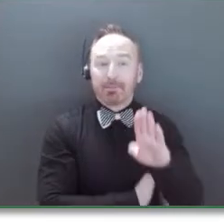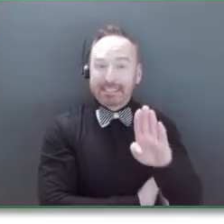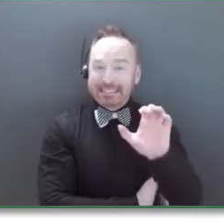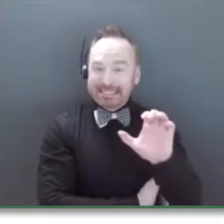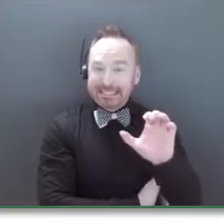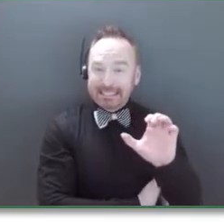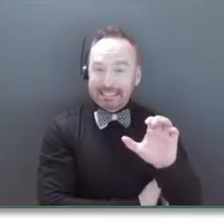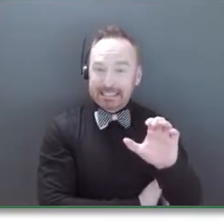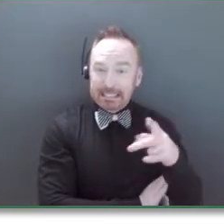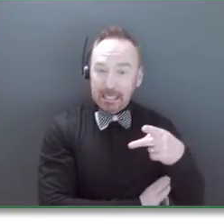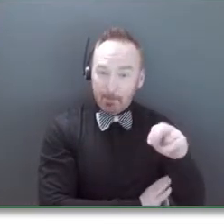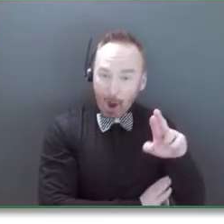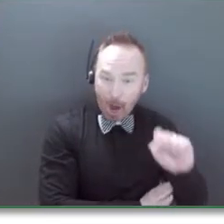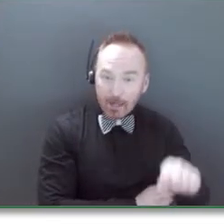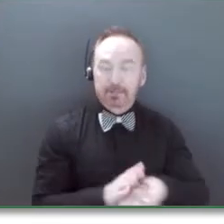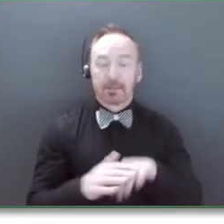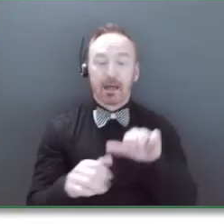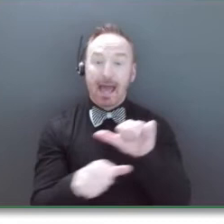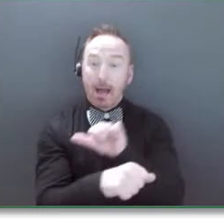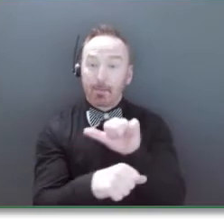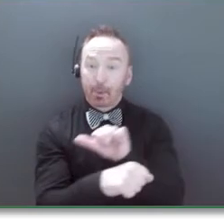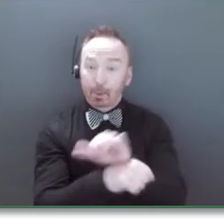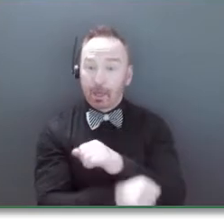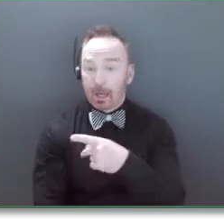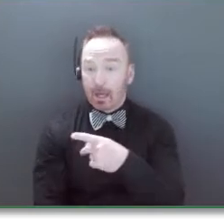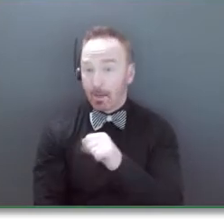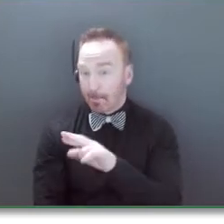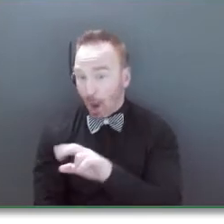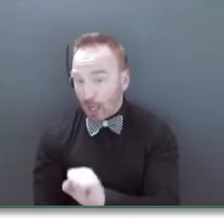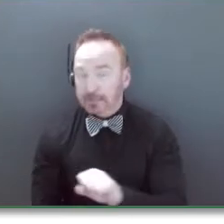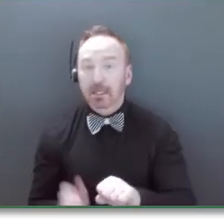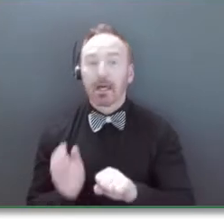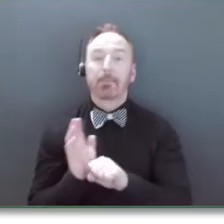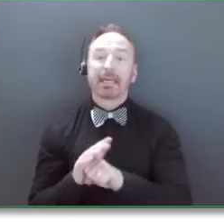largely as a result of partnerships with not-for-profits and local organizations